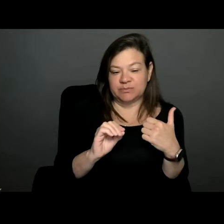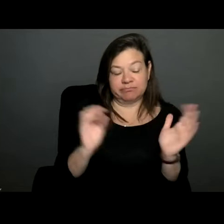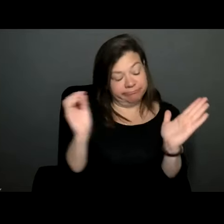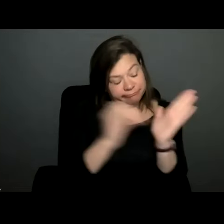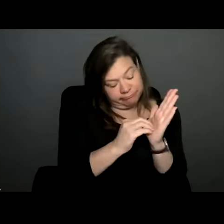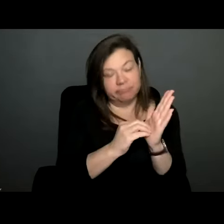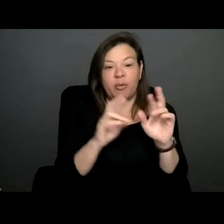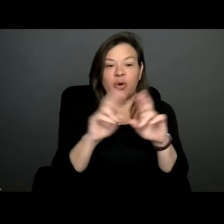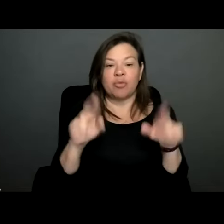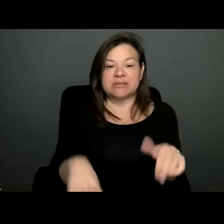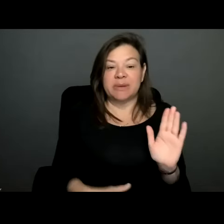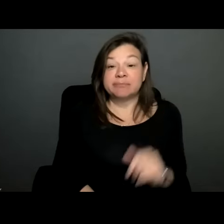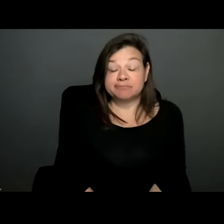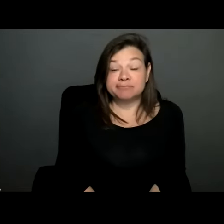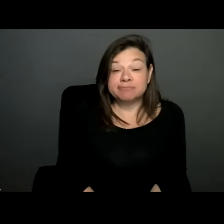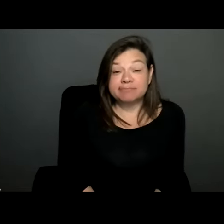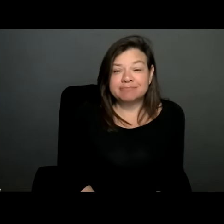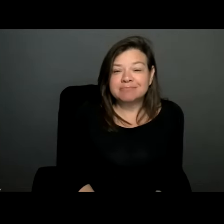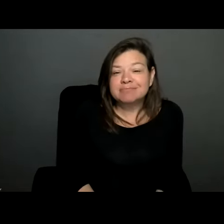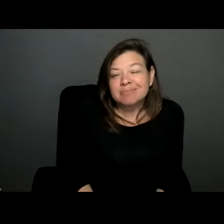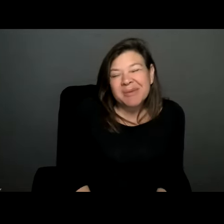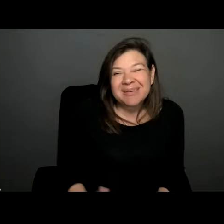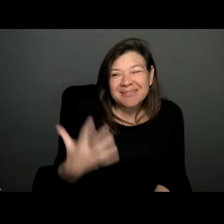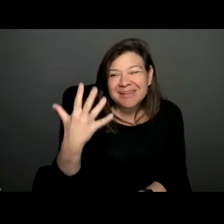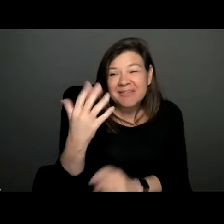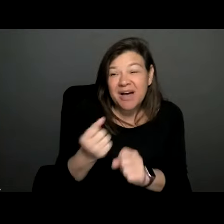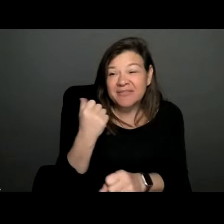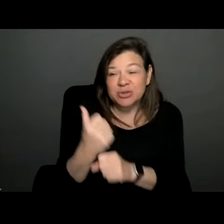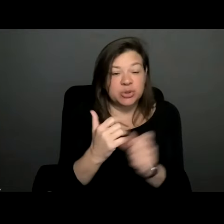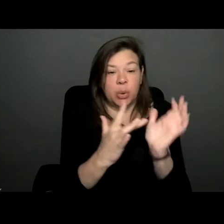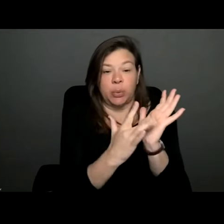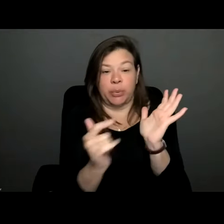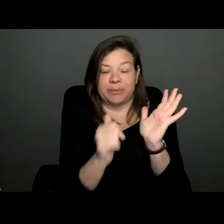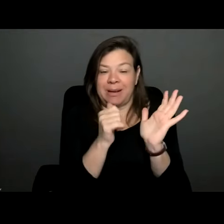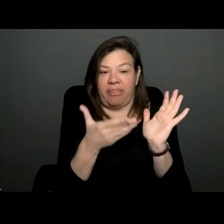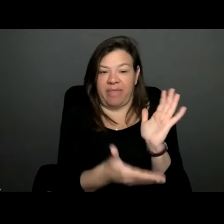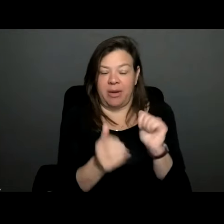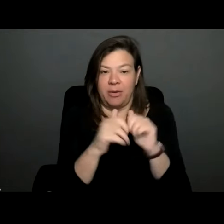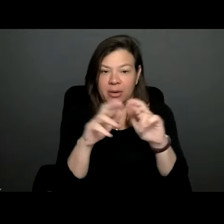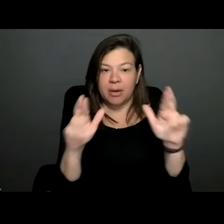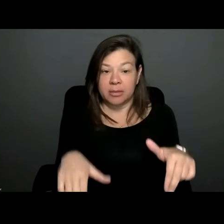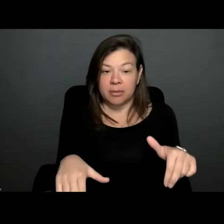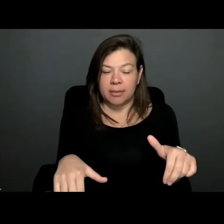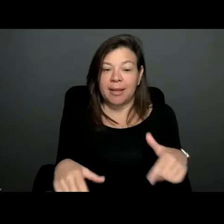You know, once upon a time, I think it was five years ago, I didn't, and I had a nervous breakdown,